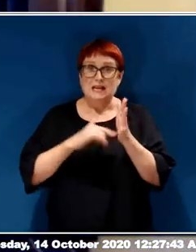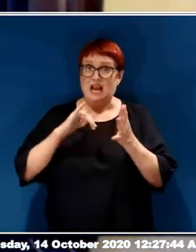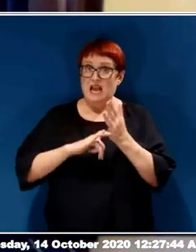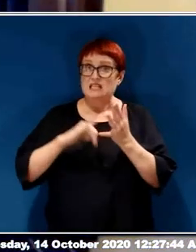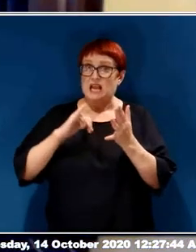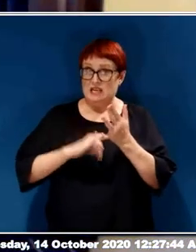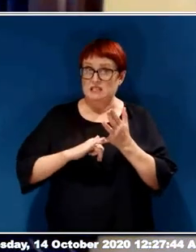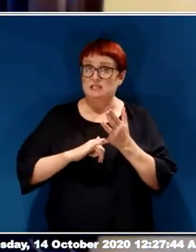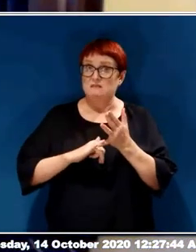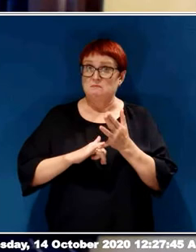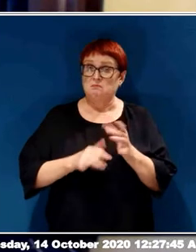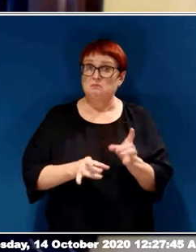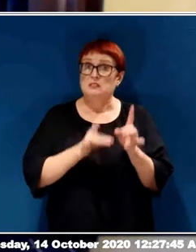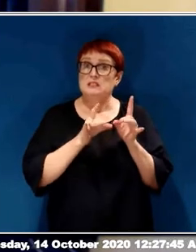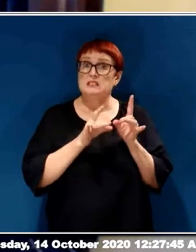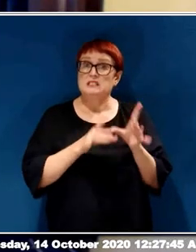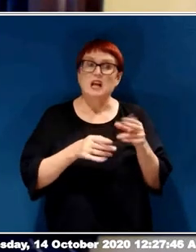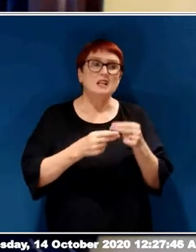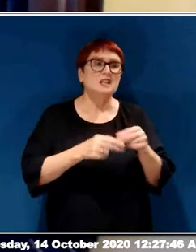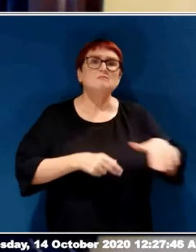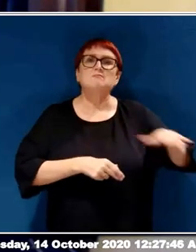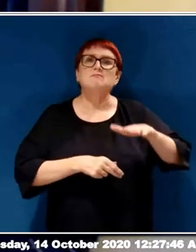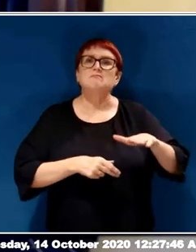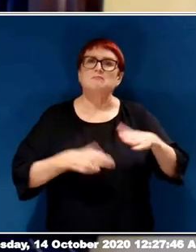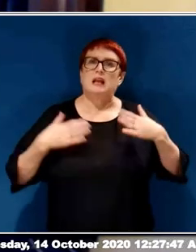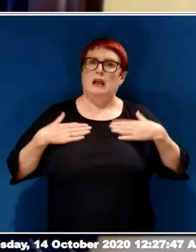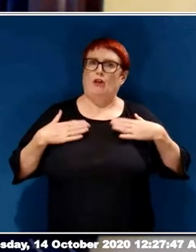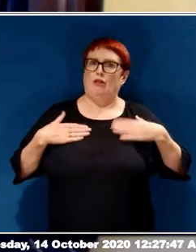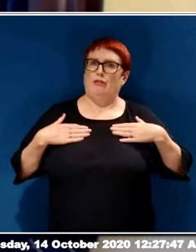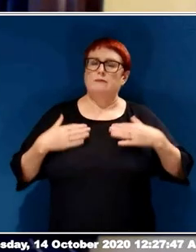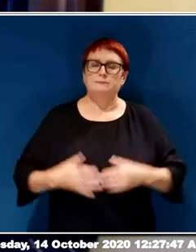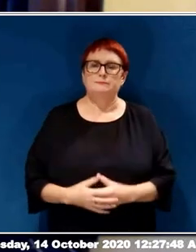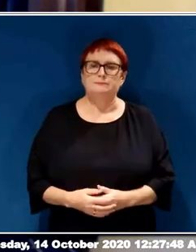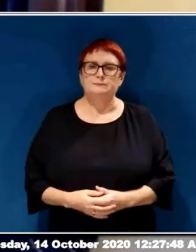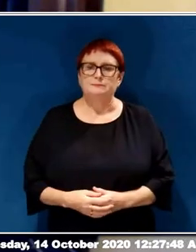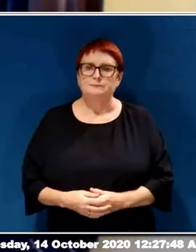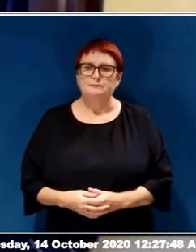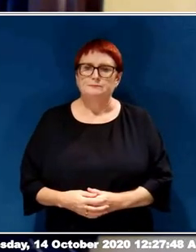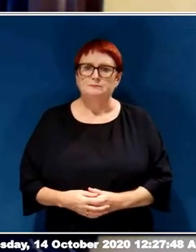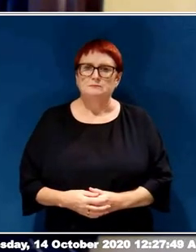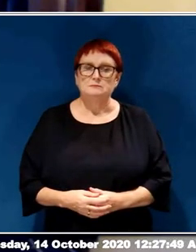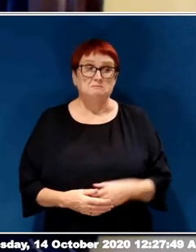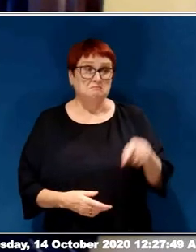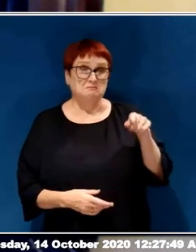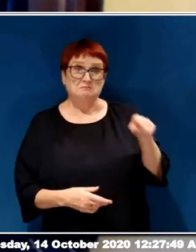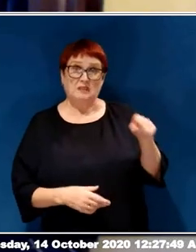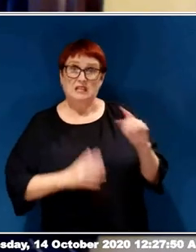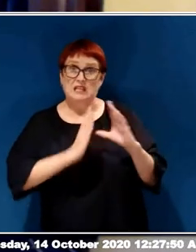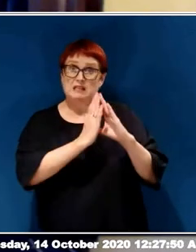health, and it's considered to be a framework that is both proactive and